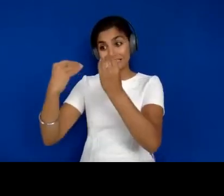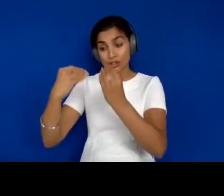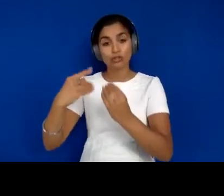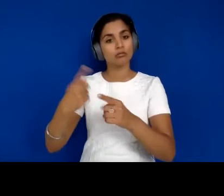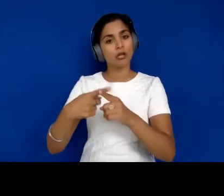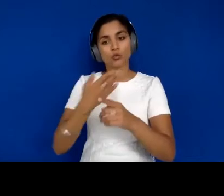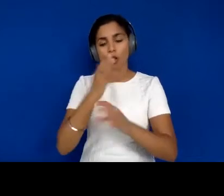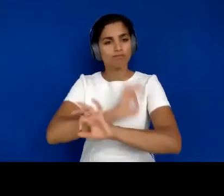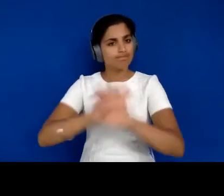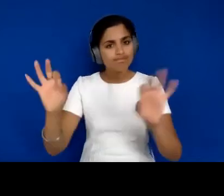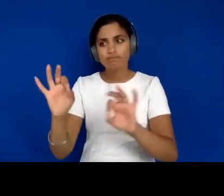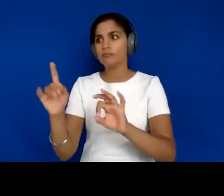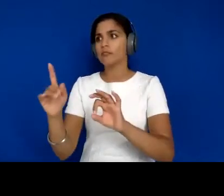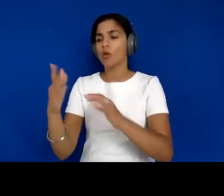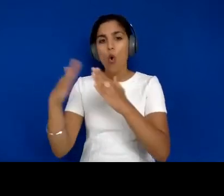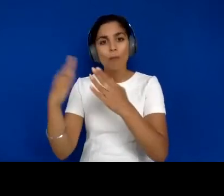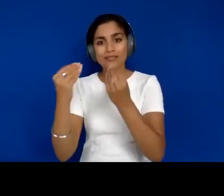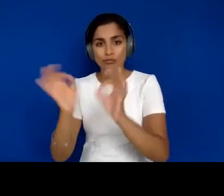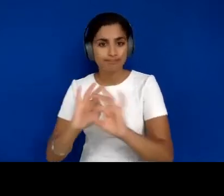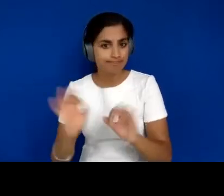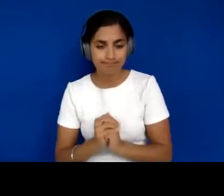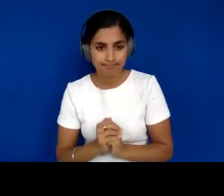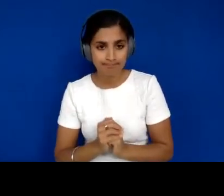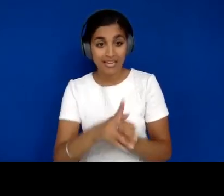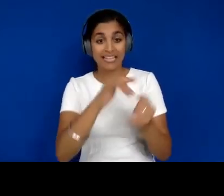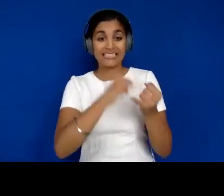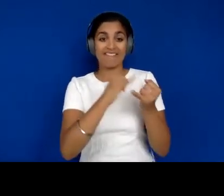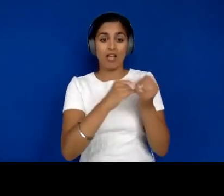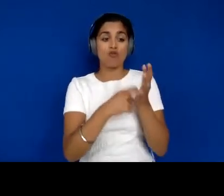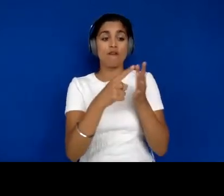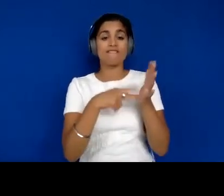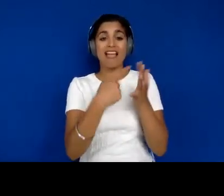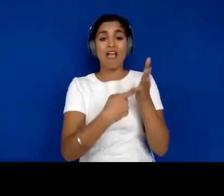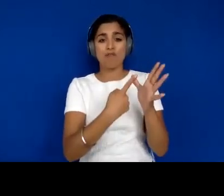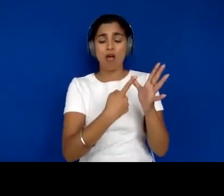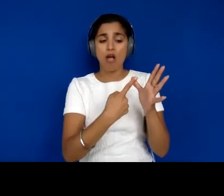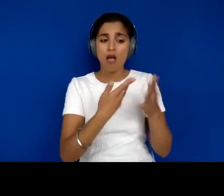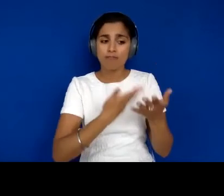bringing up that this inequality works as an economy of ideas salaries